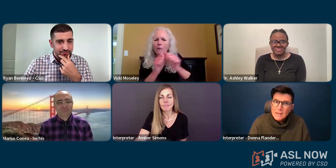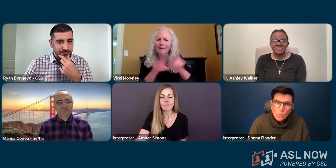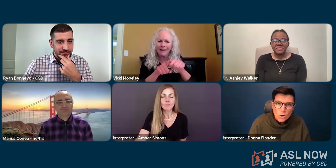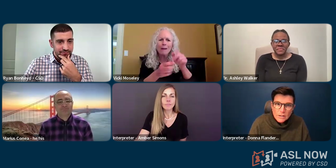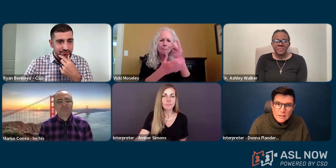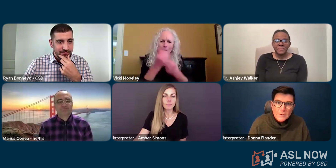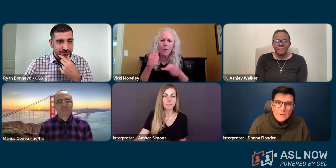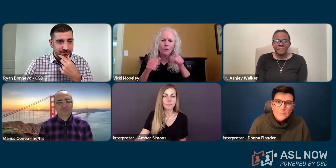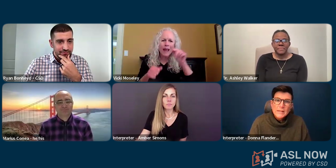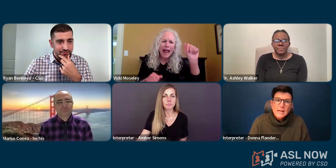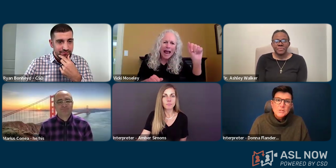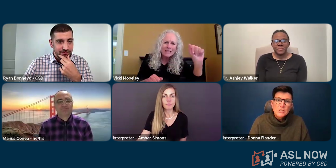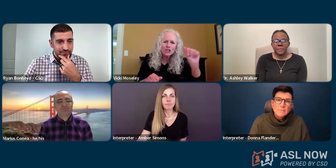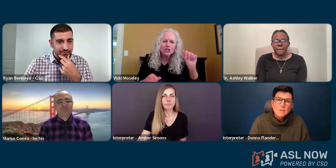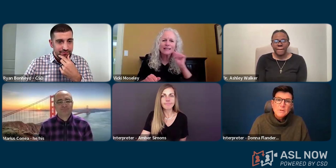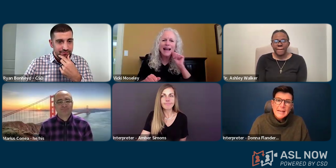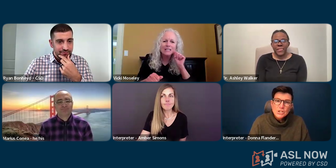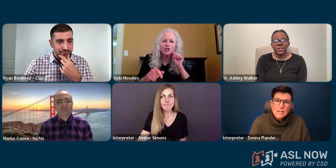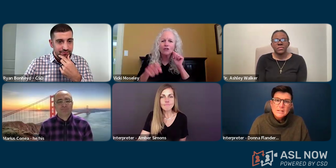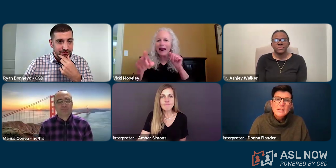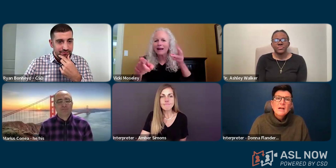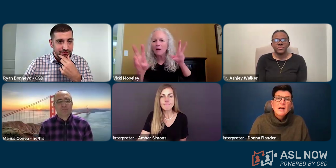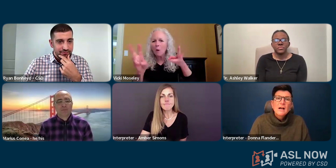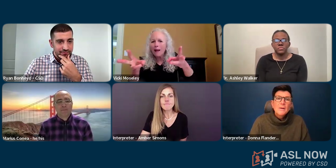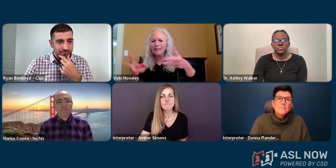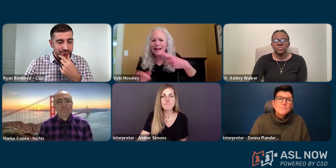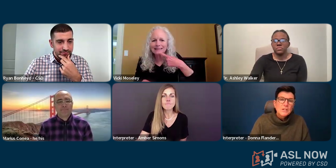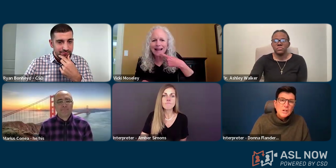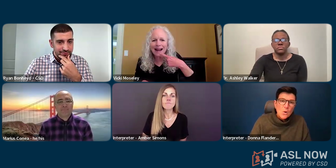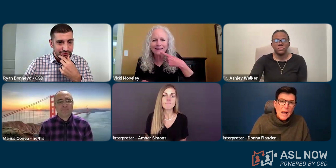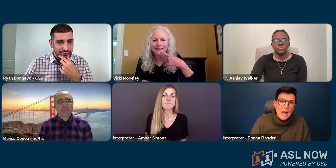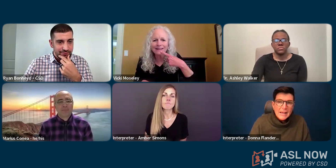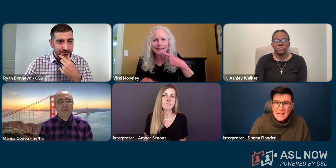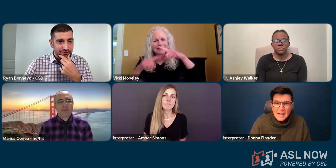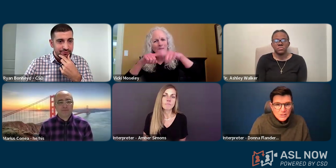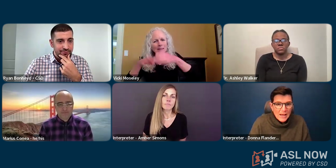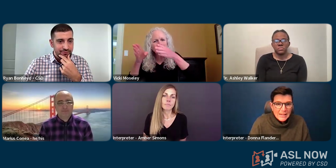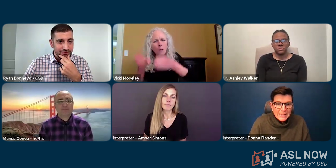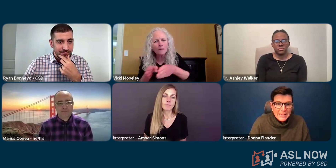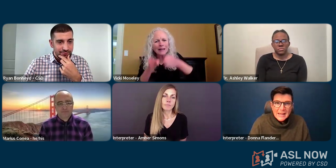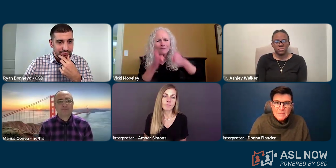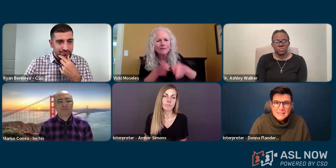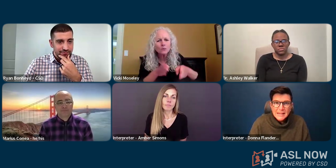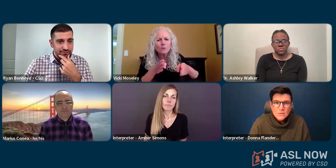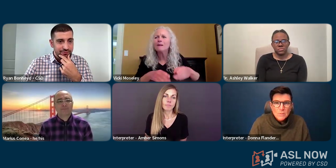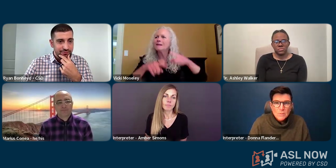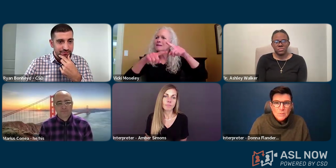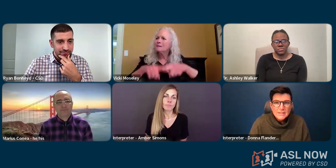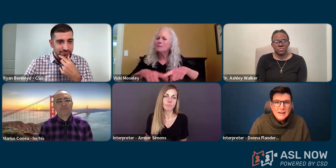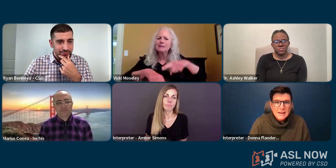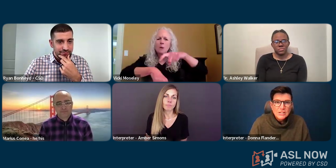and just make it work. When it comes to communication. You know, I so I again, I second what Marius